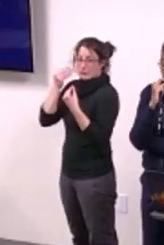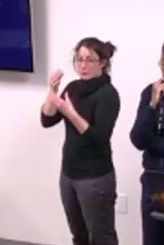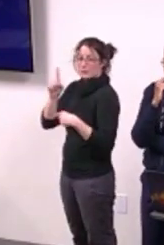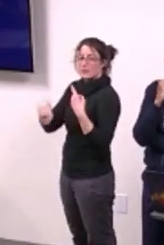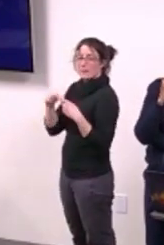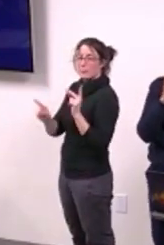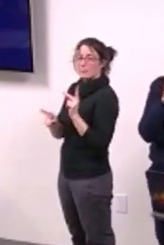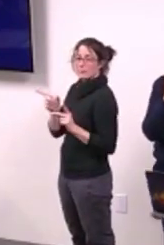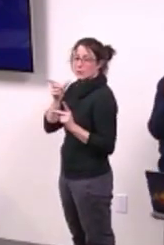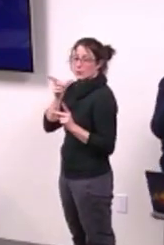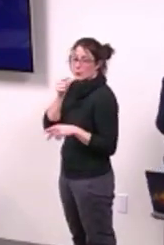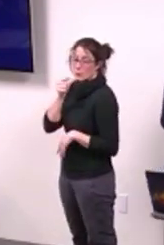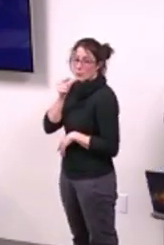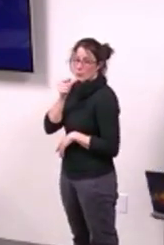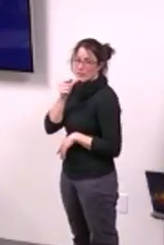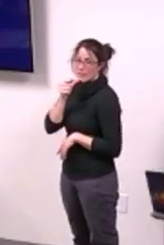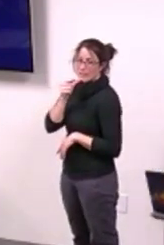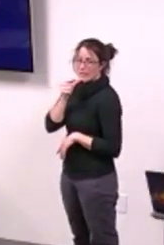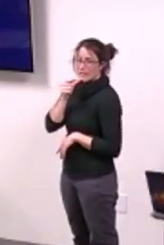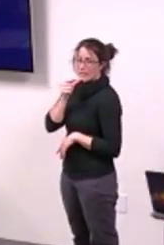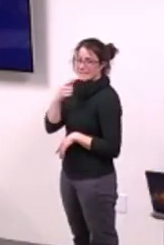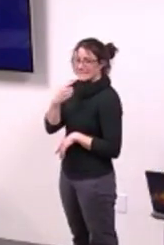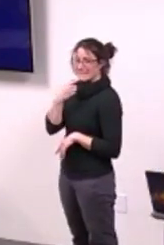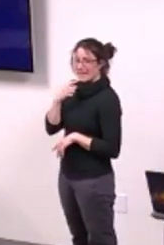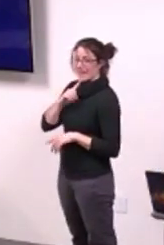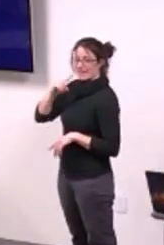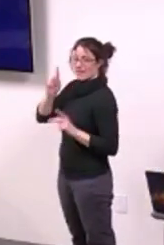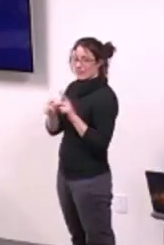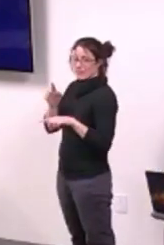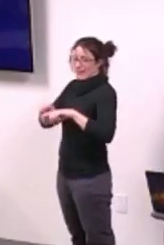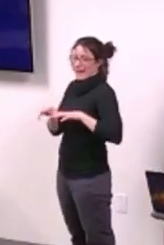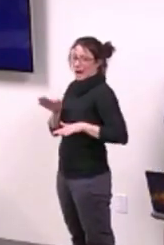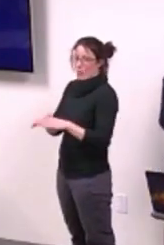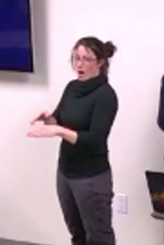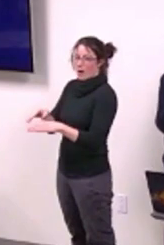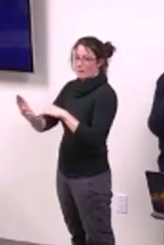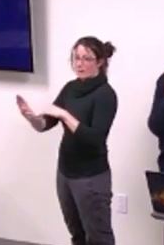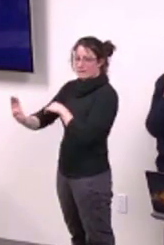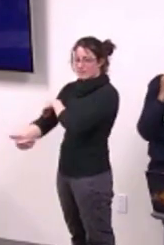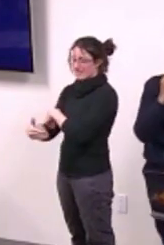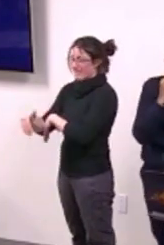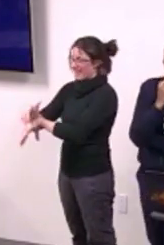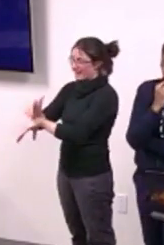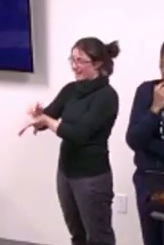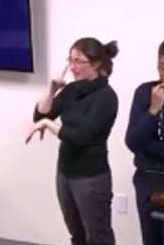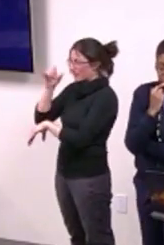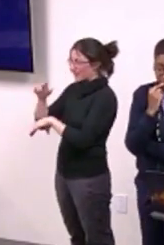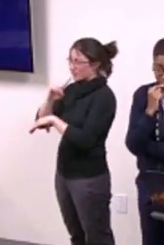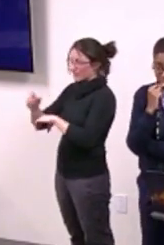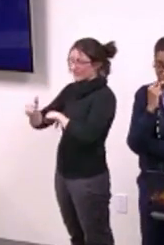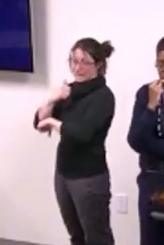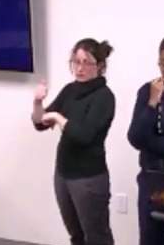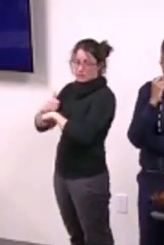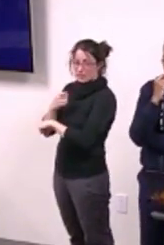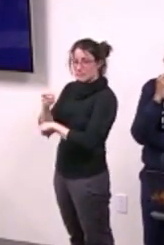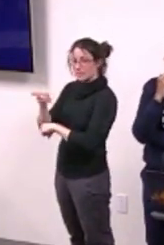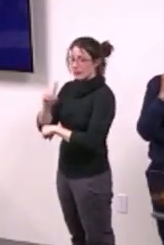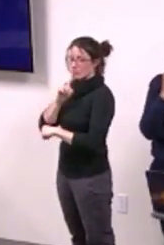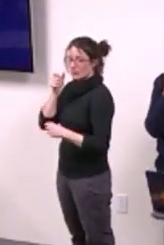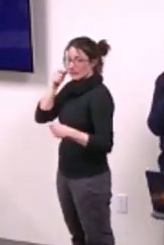It says deaf people can't walk at night because it's so dangerous. I mean, it was very shocking to read